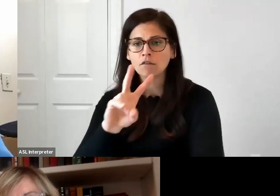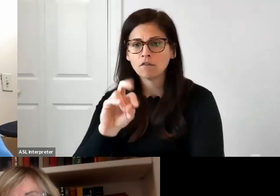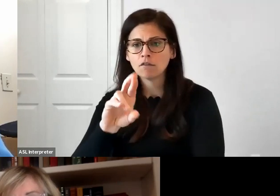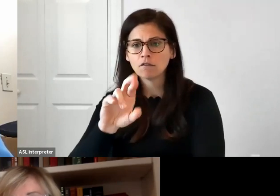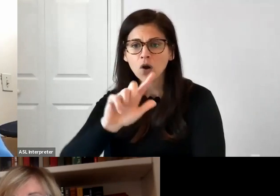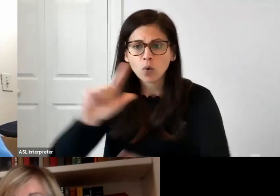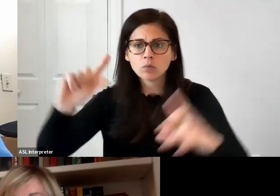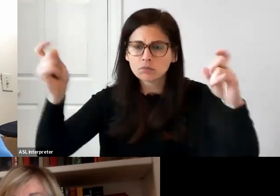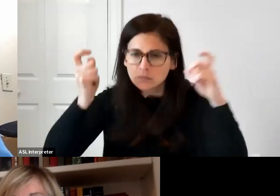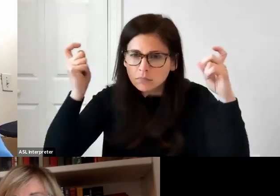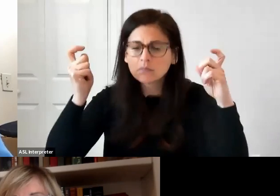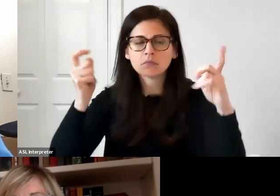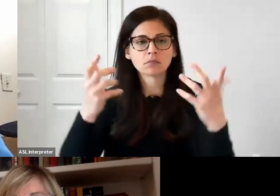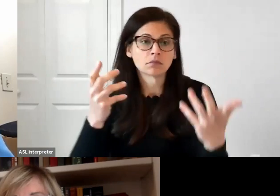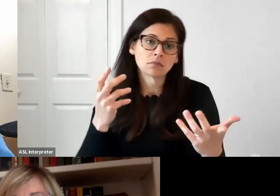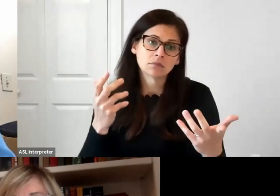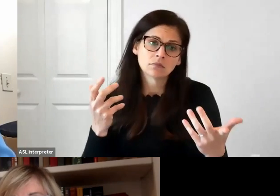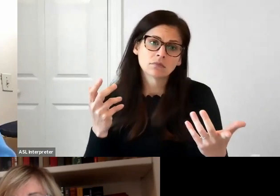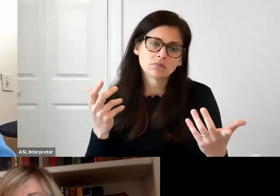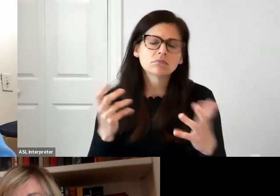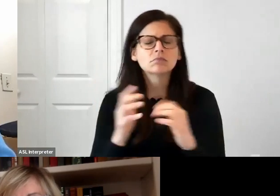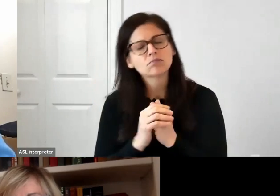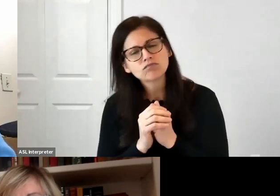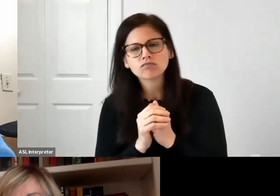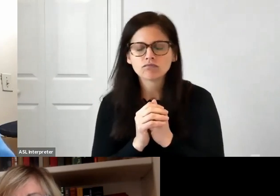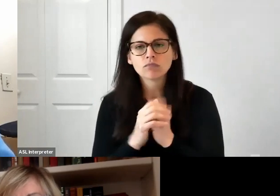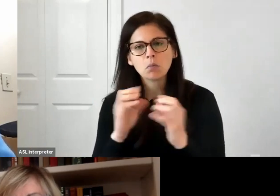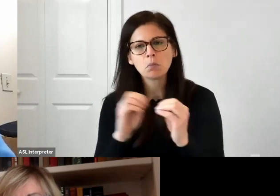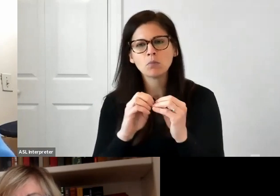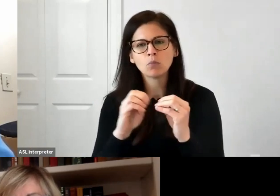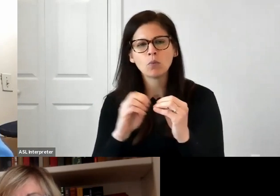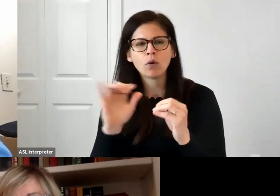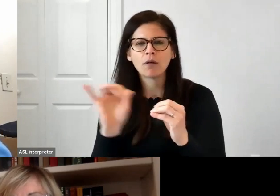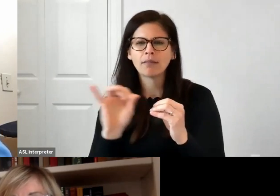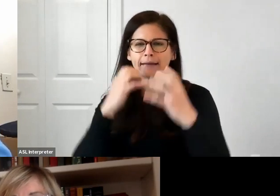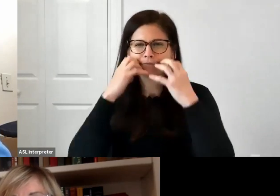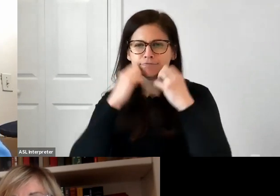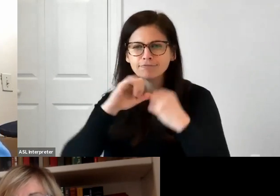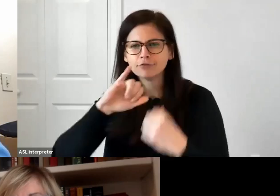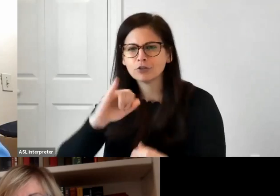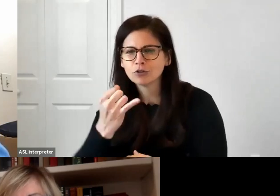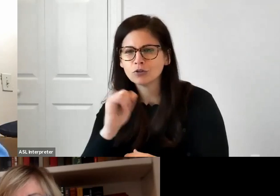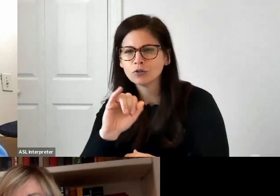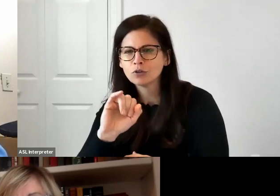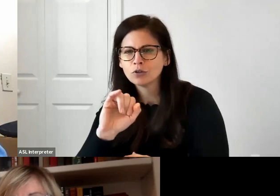while it can, or more like jewels, we have an opportunity to hear